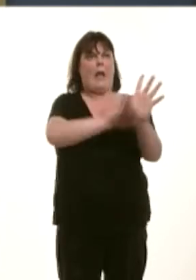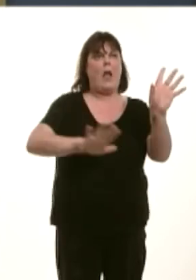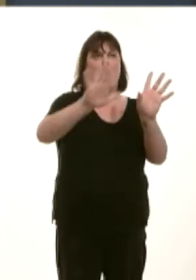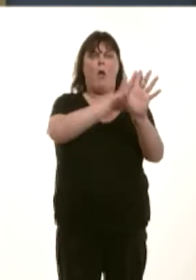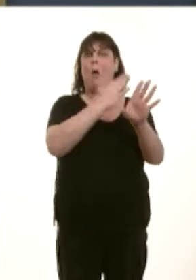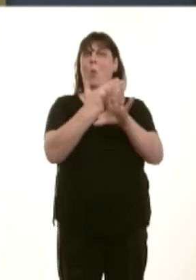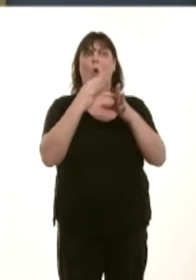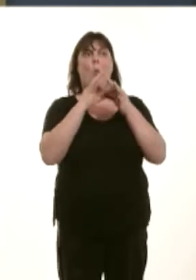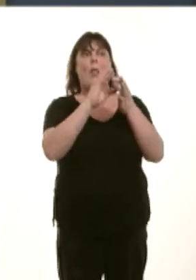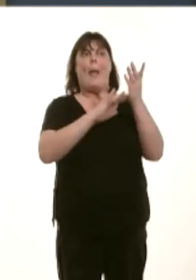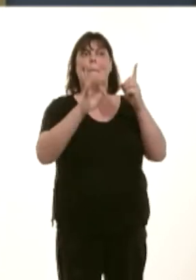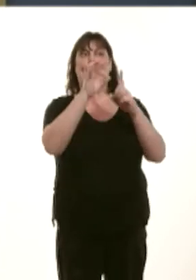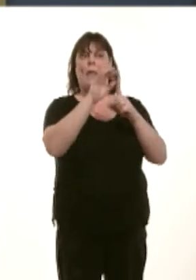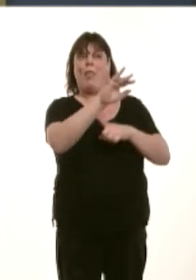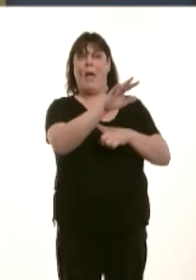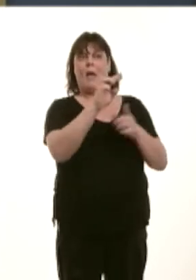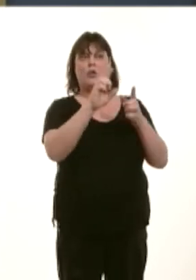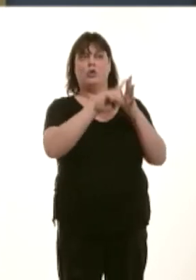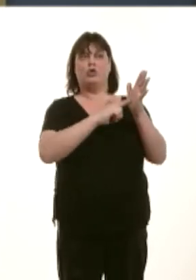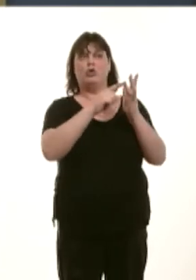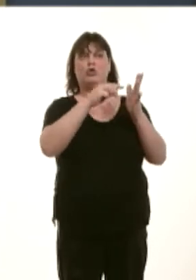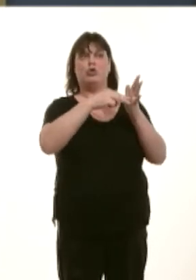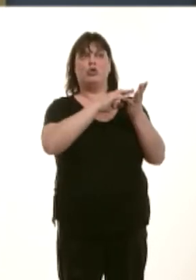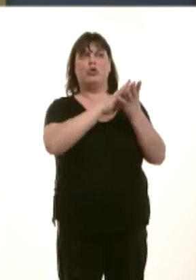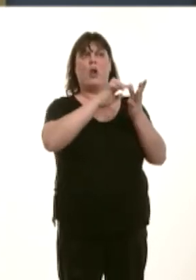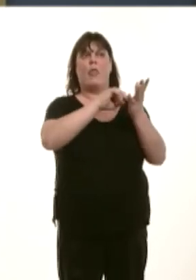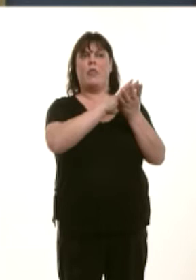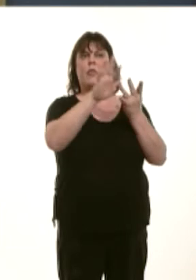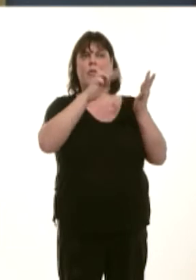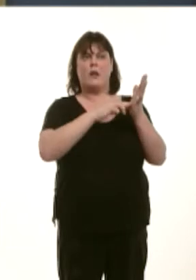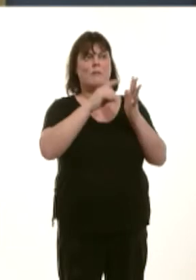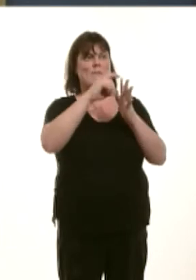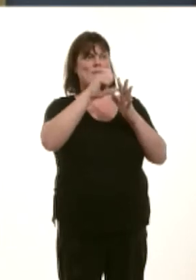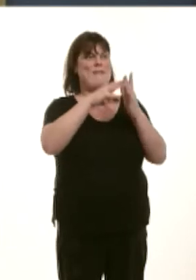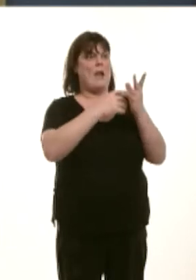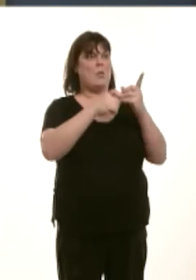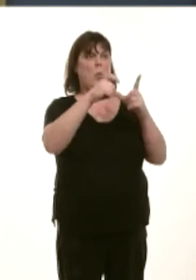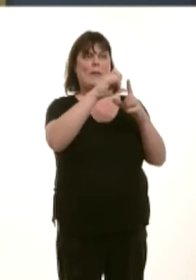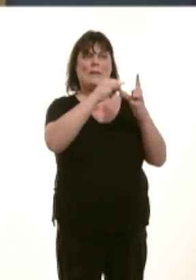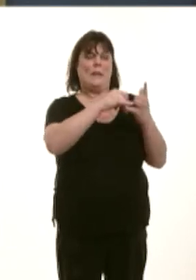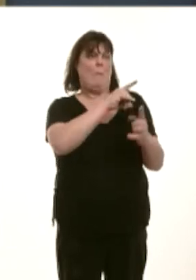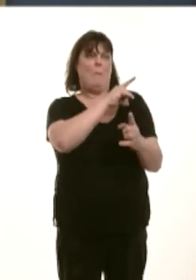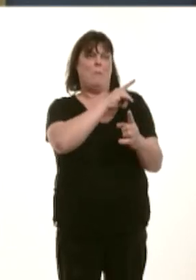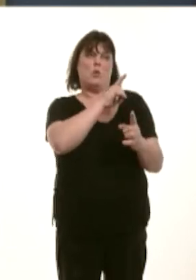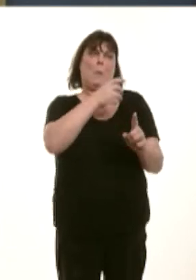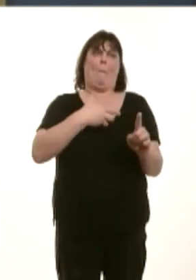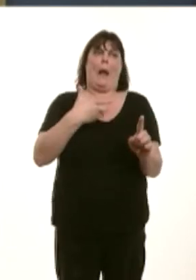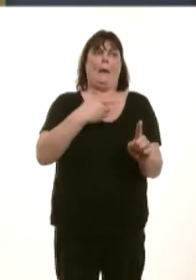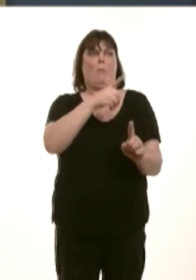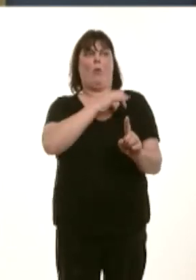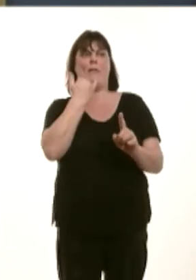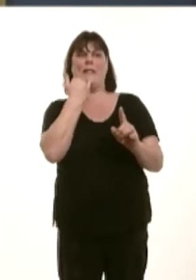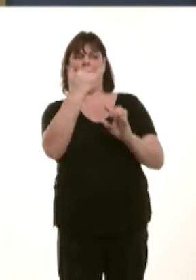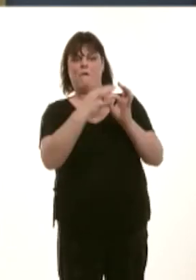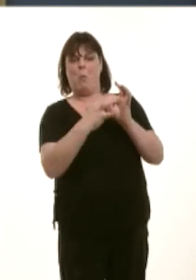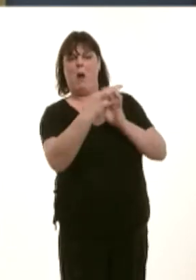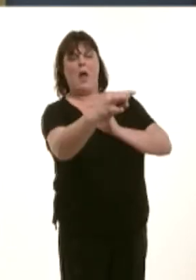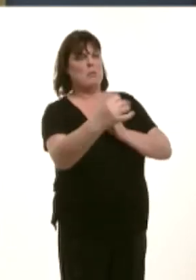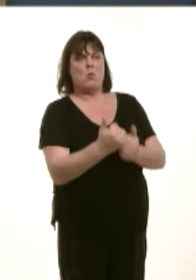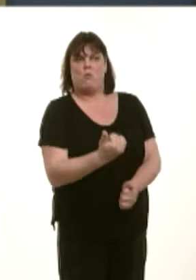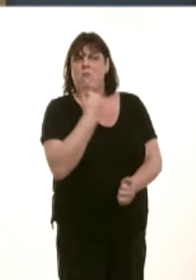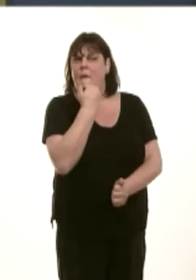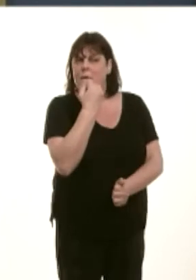Edwards, because their basic landline is deficient and, on top of that, they couldn’t get a